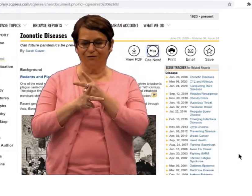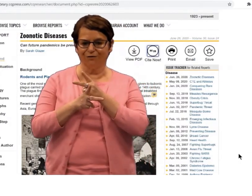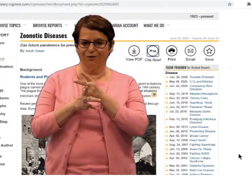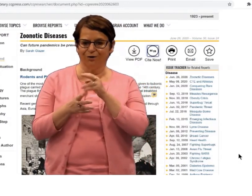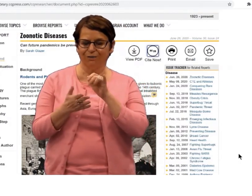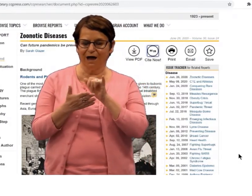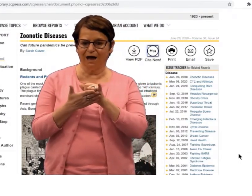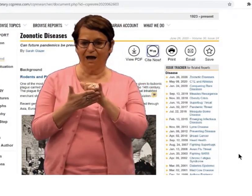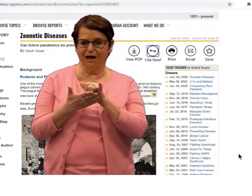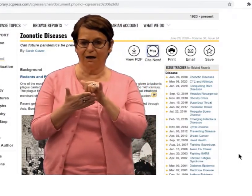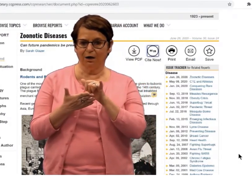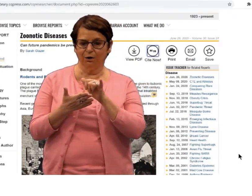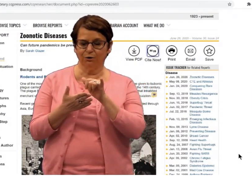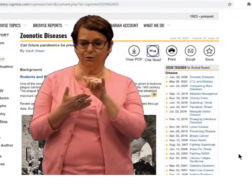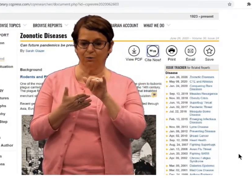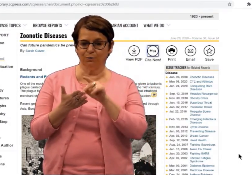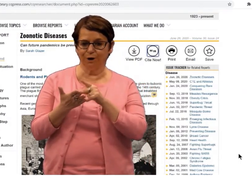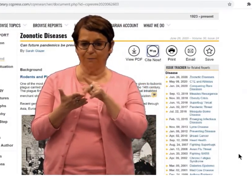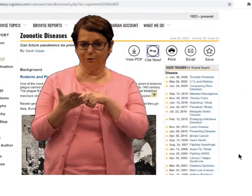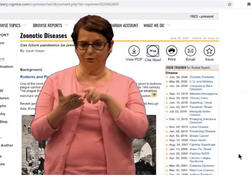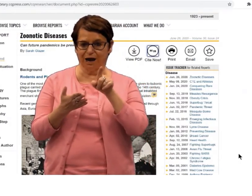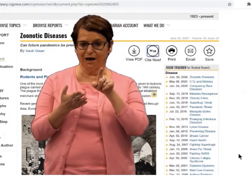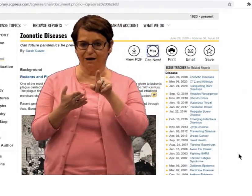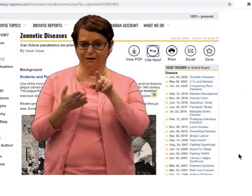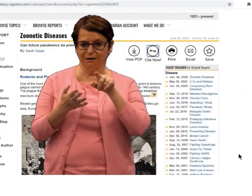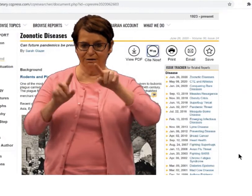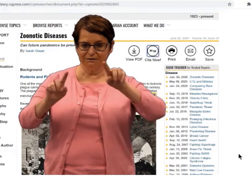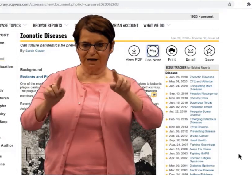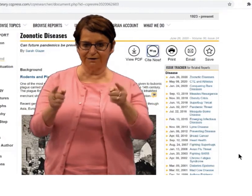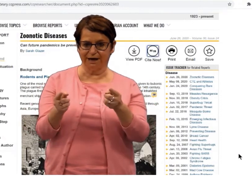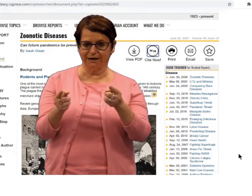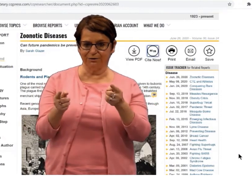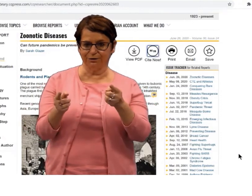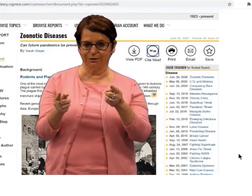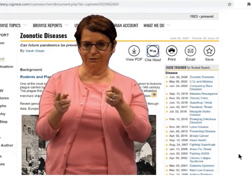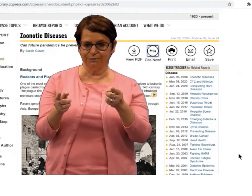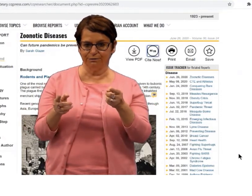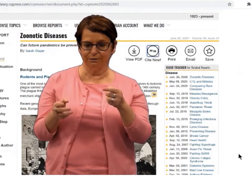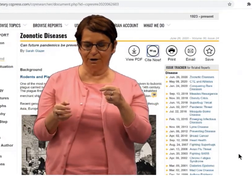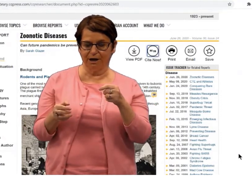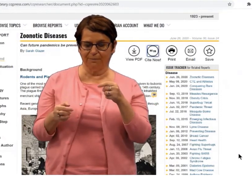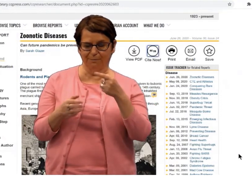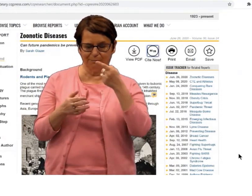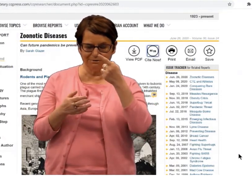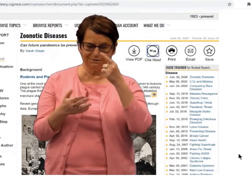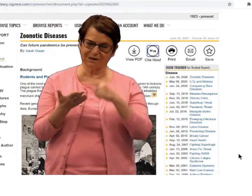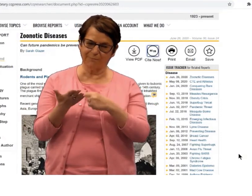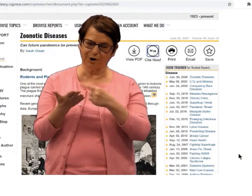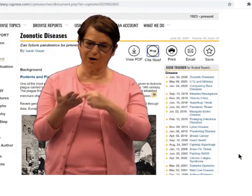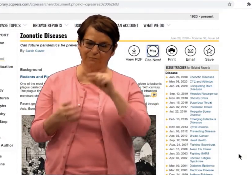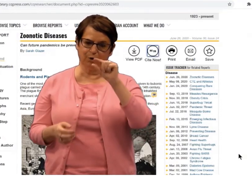Again, you have to be careful and make sure to double check the citations,